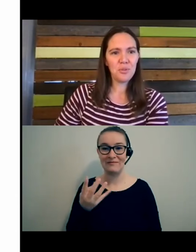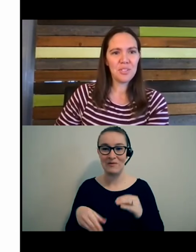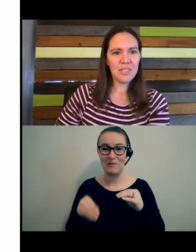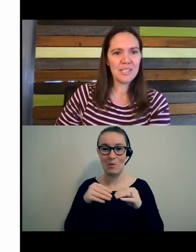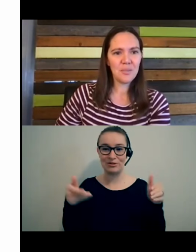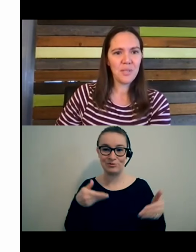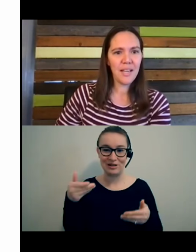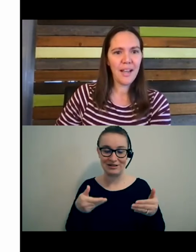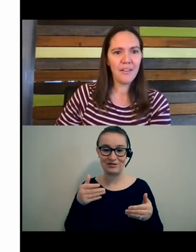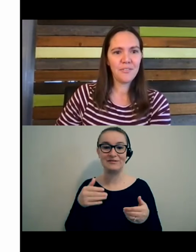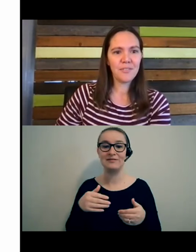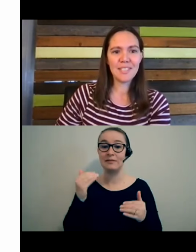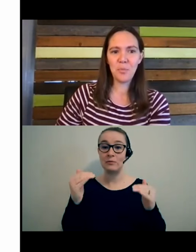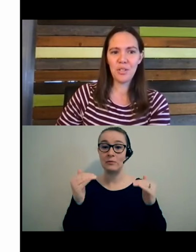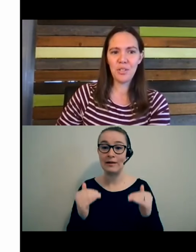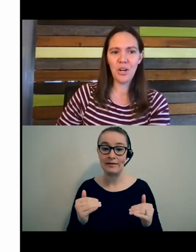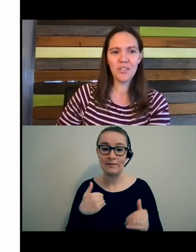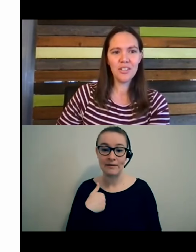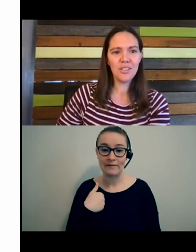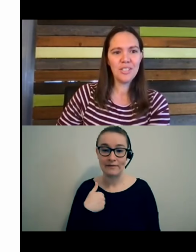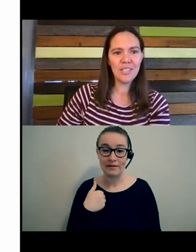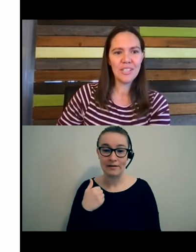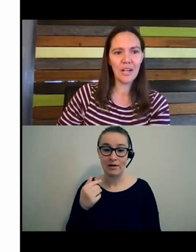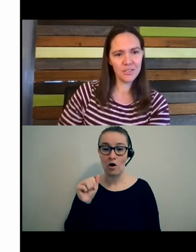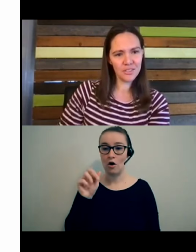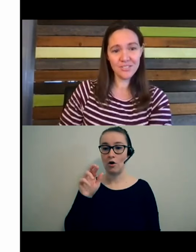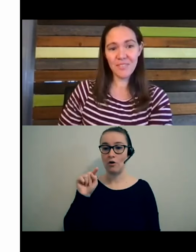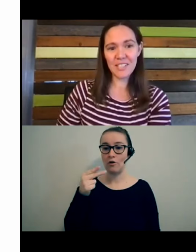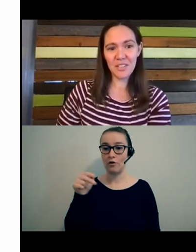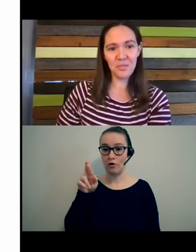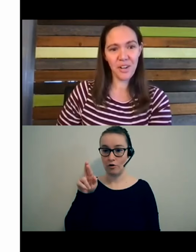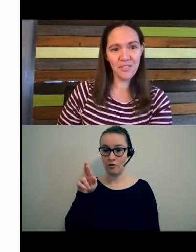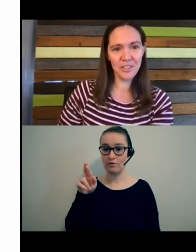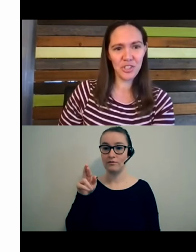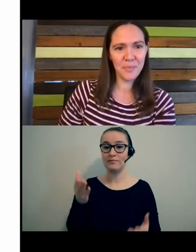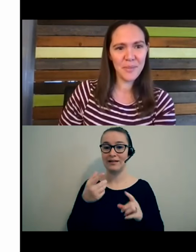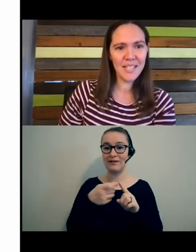So, let's see, we have someone, Arthur -- Artur? Is here from Frankfurt, Germany.